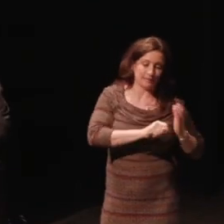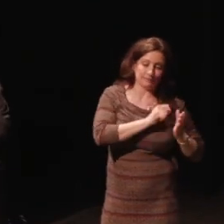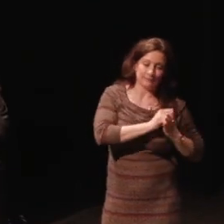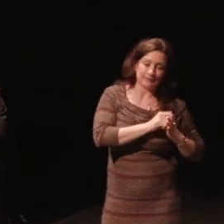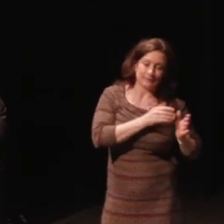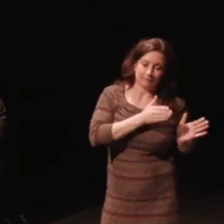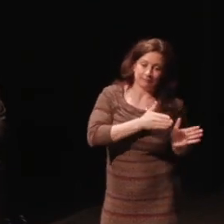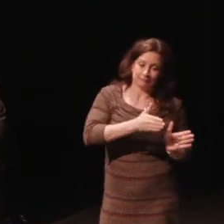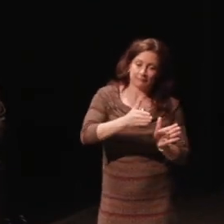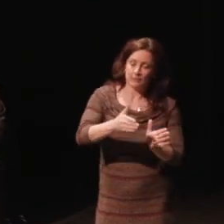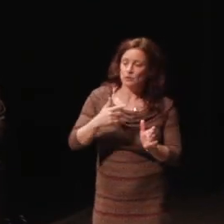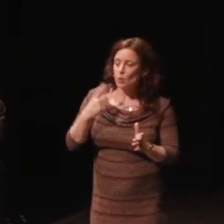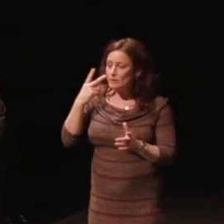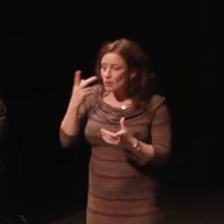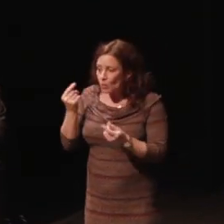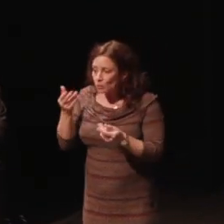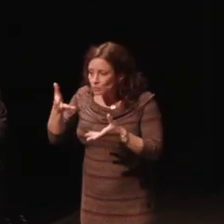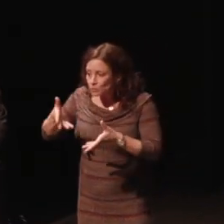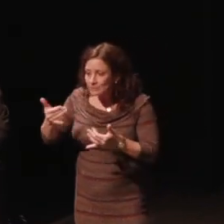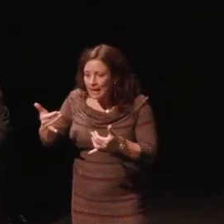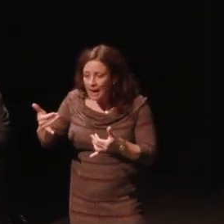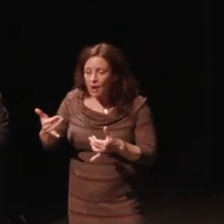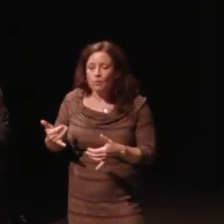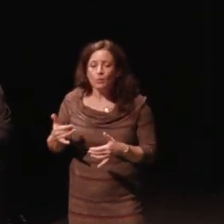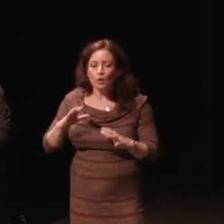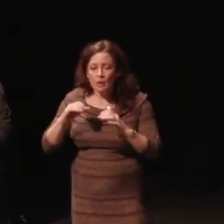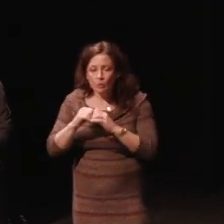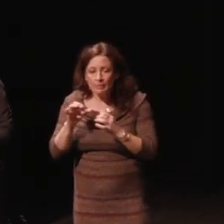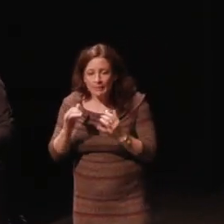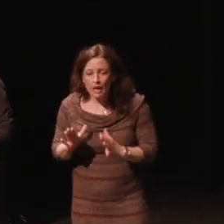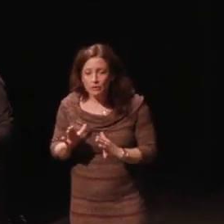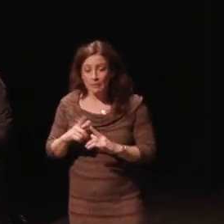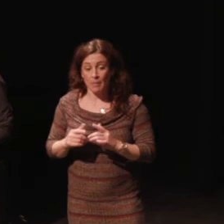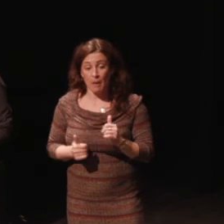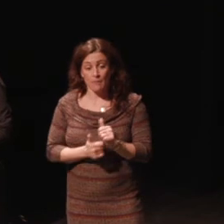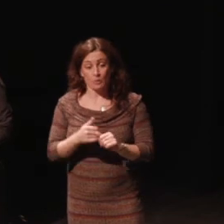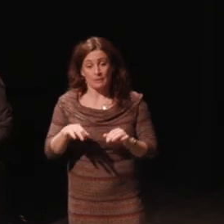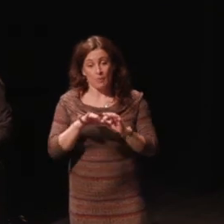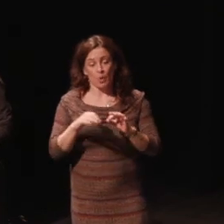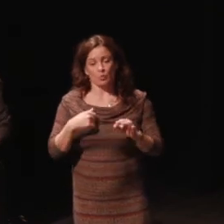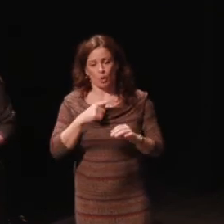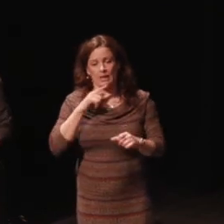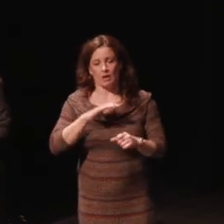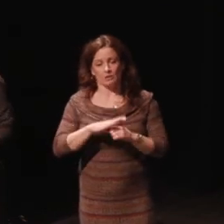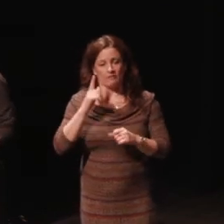We're communicating with players, but more importantly, we're absolutely guaranteeing for future games.